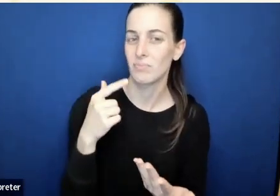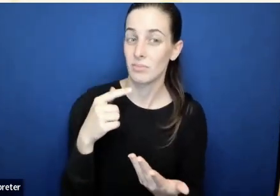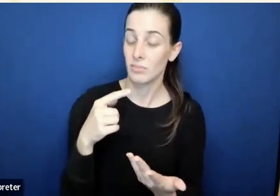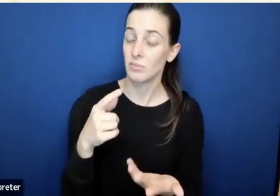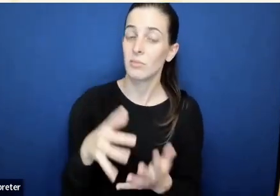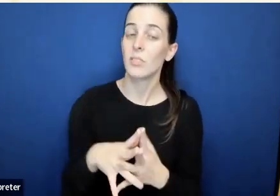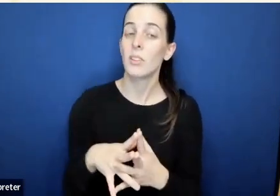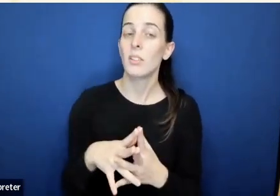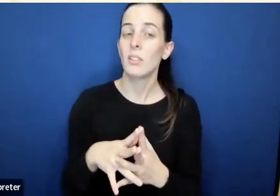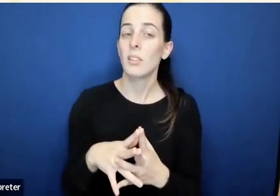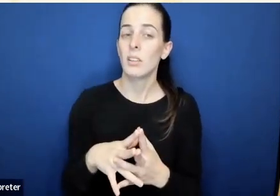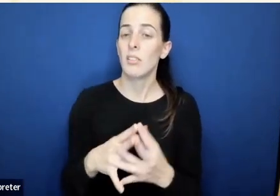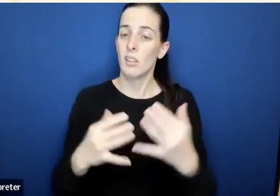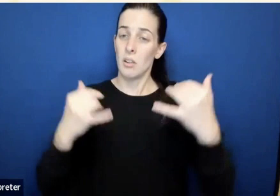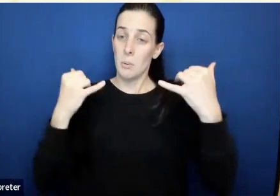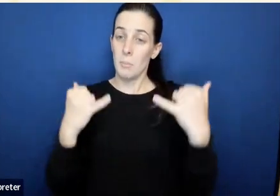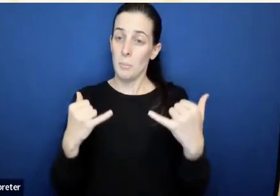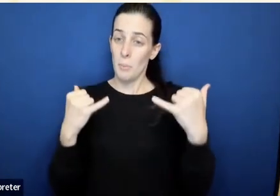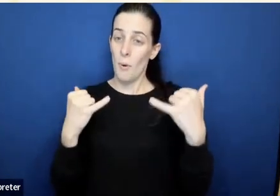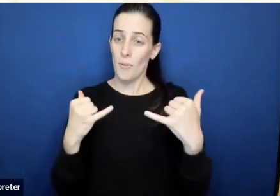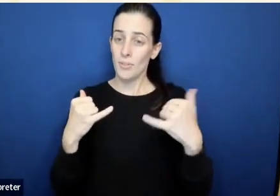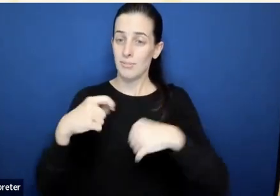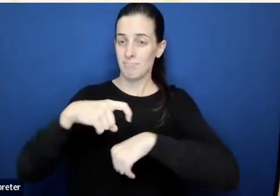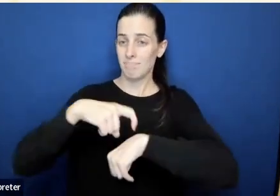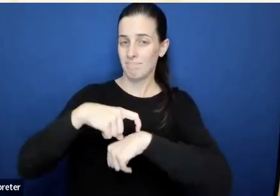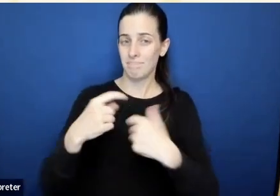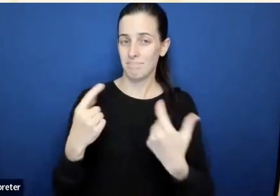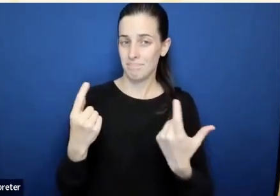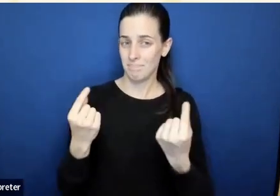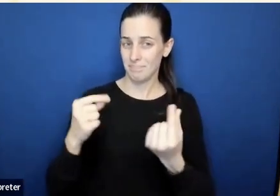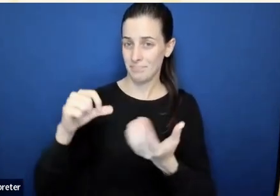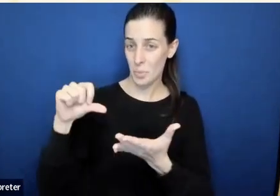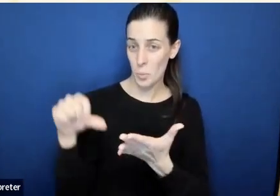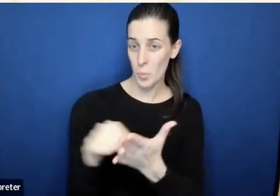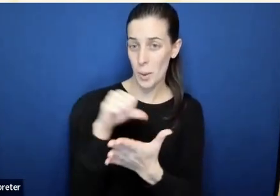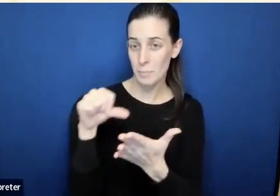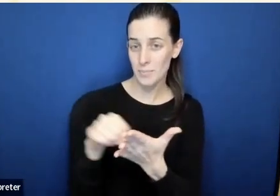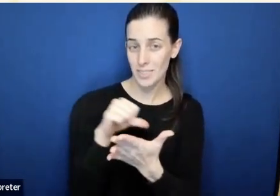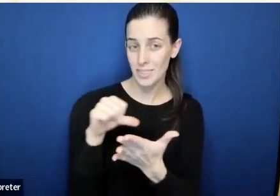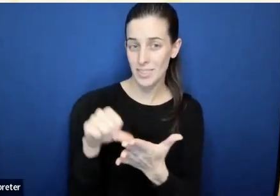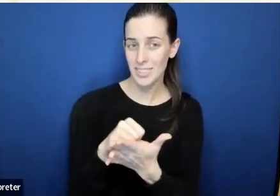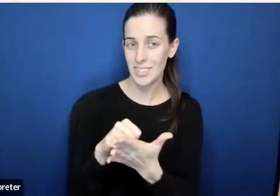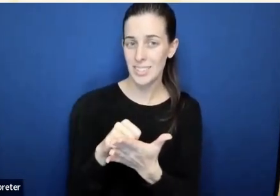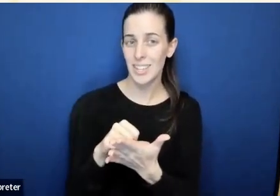In modern times, the web pages are behaving more like rich internet applications.